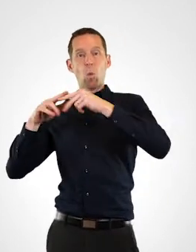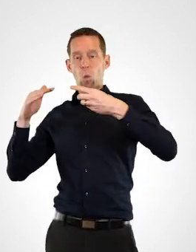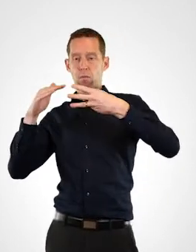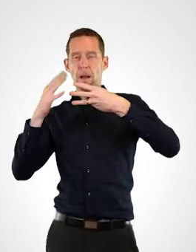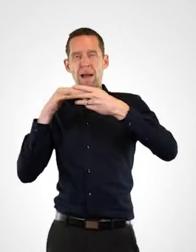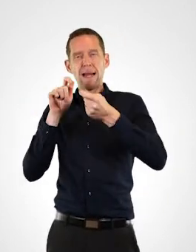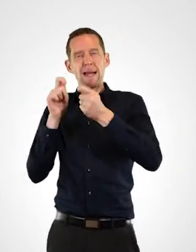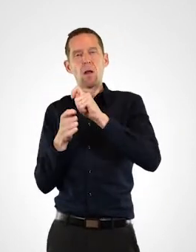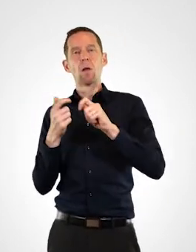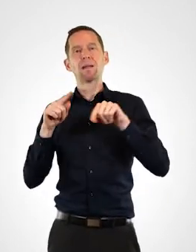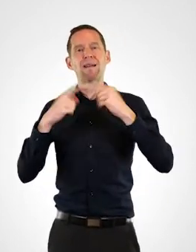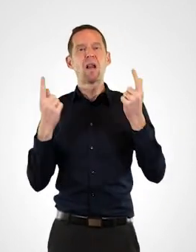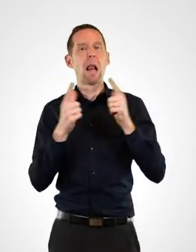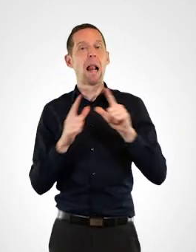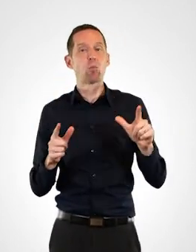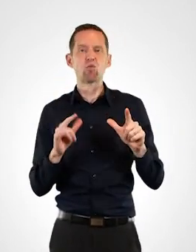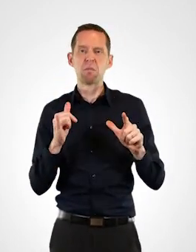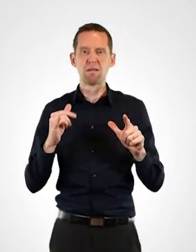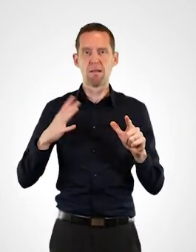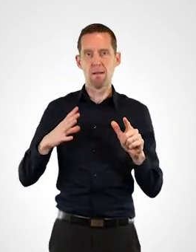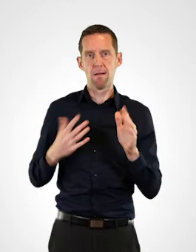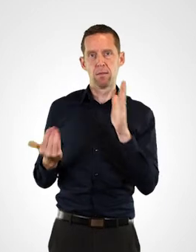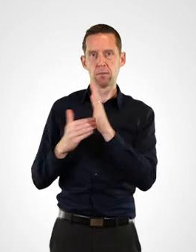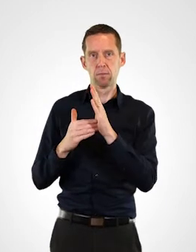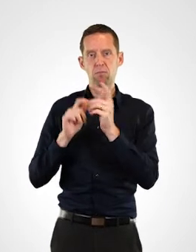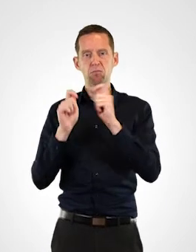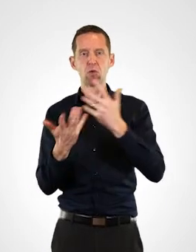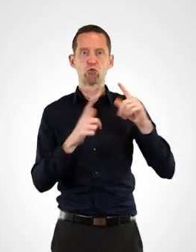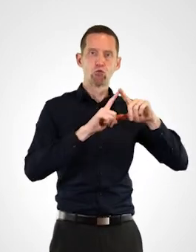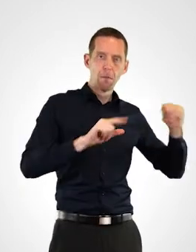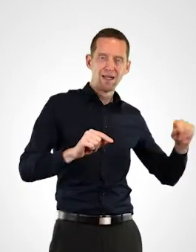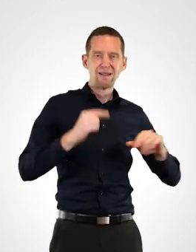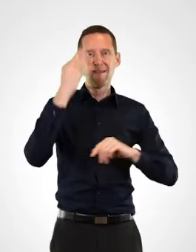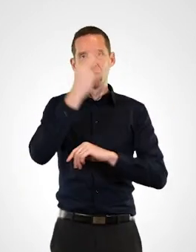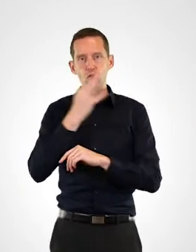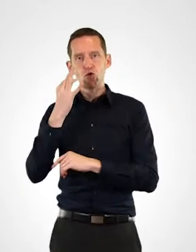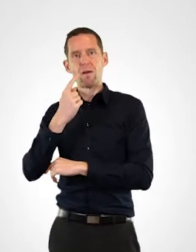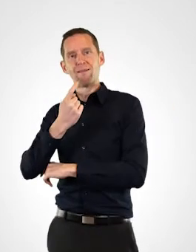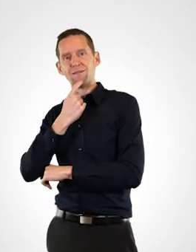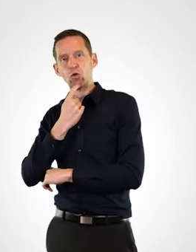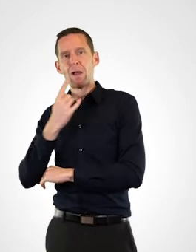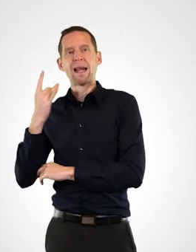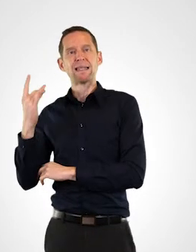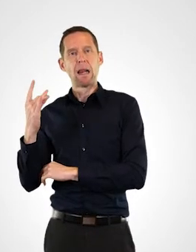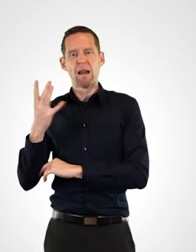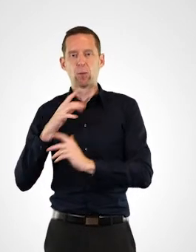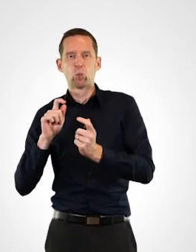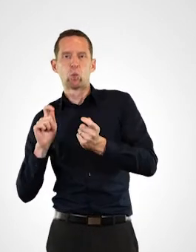for languages other than English - for example, Japanese and French and Finnish and Italian.